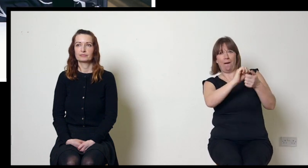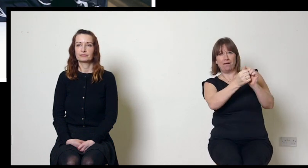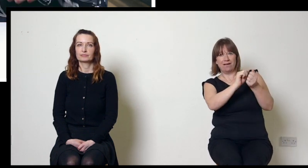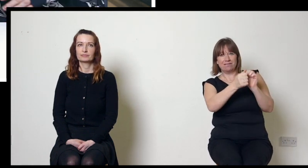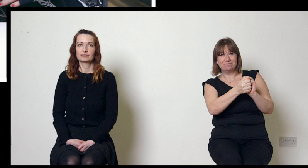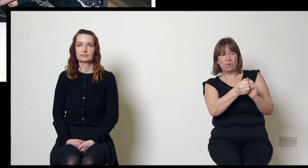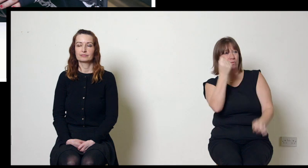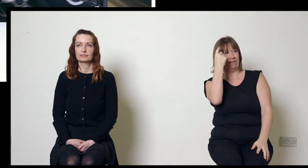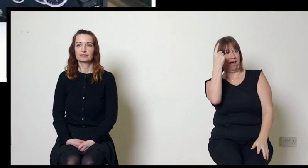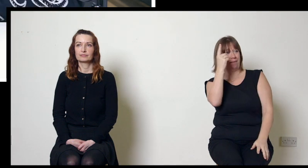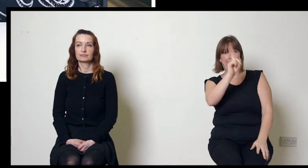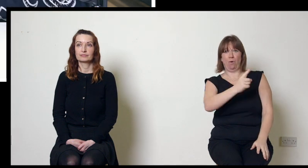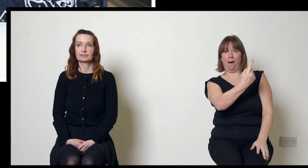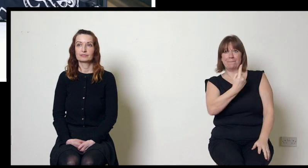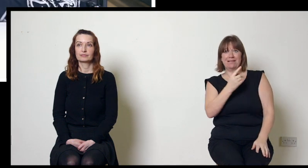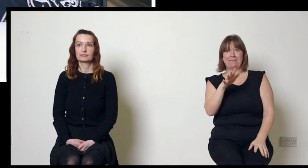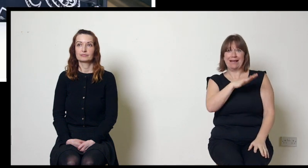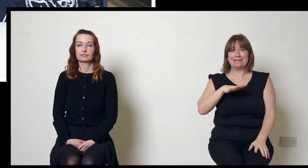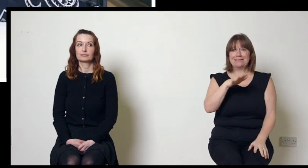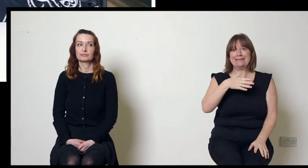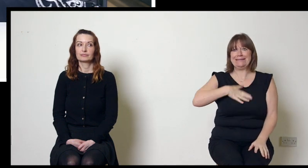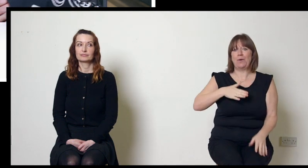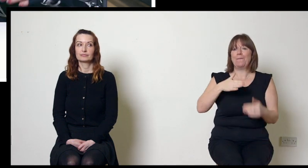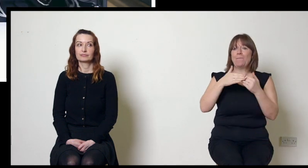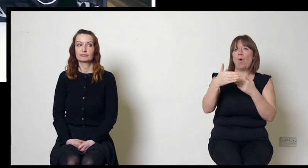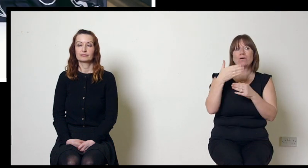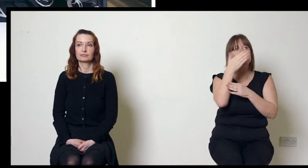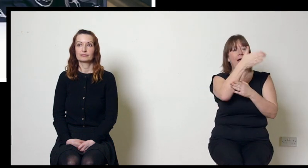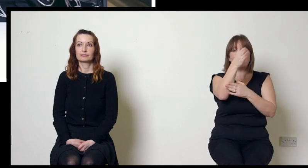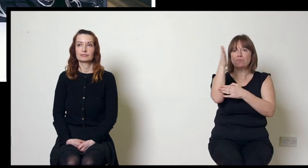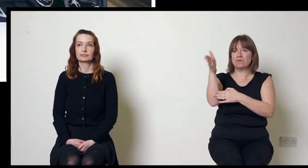that people come into the space, need more signposting and can you send me